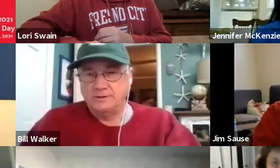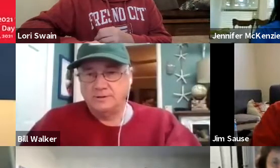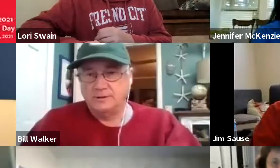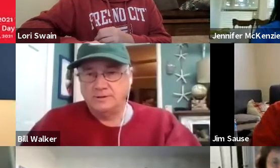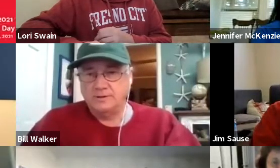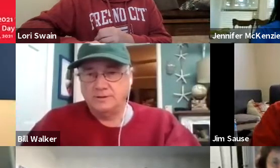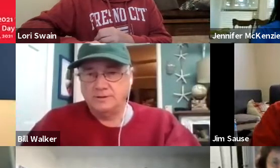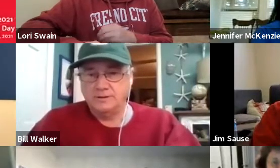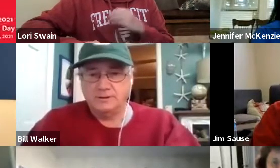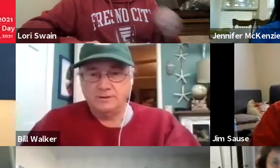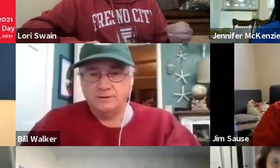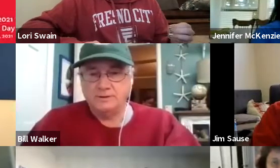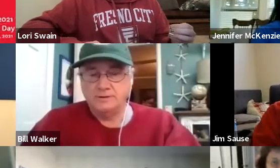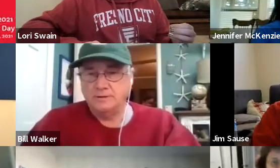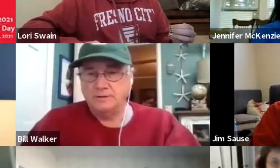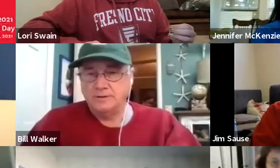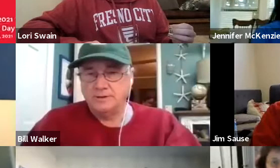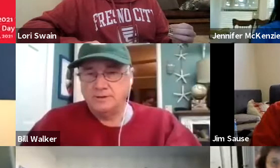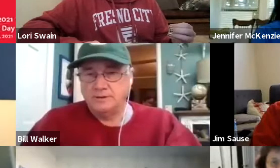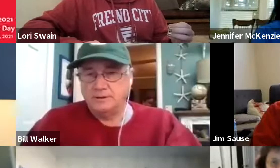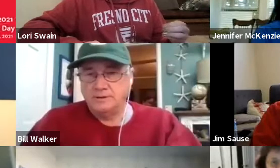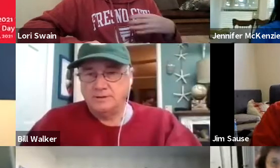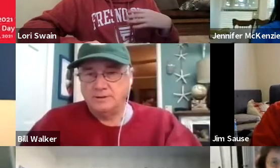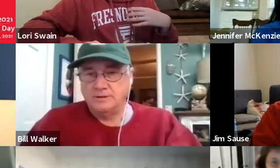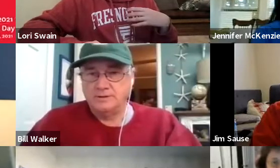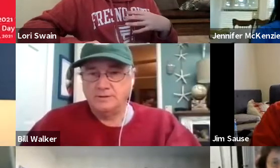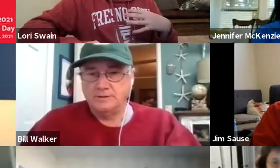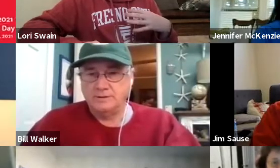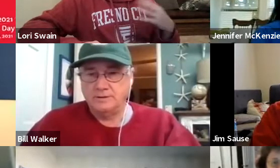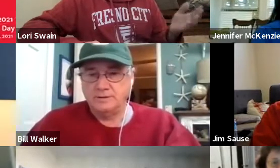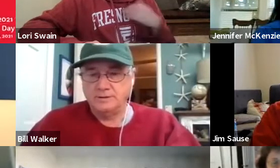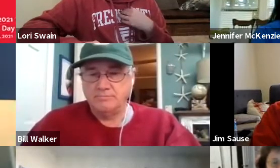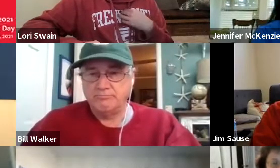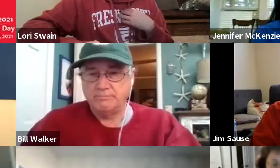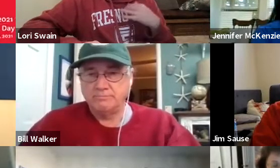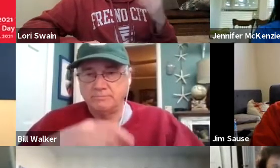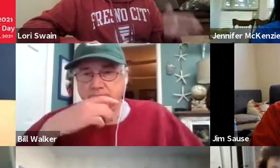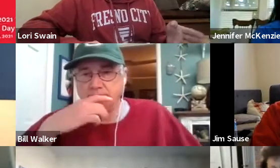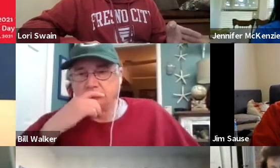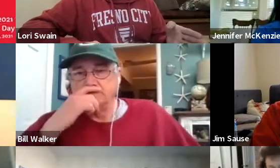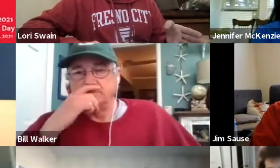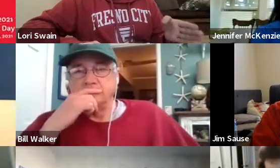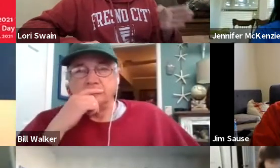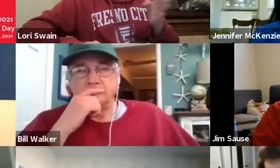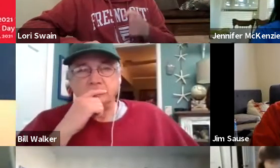specific major. So our faculty are really the experts. And so they are the ones that can tell us this class is better to take before